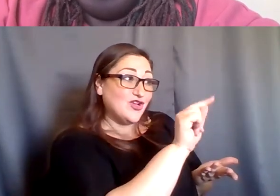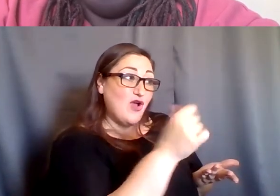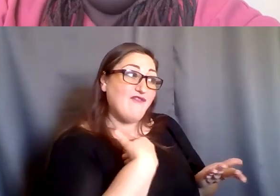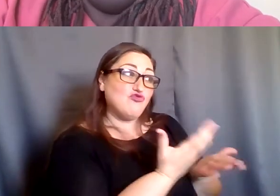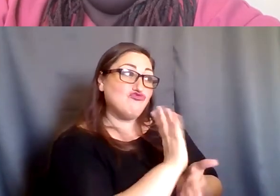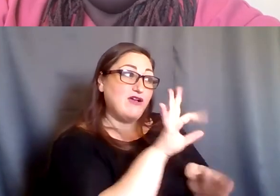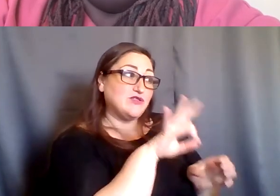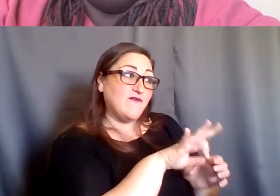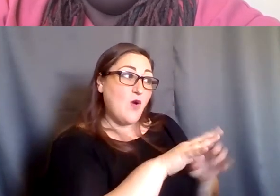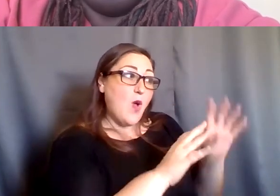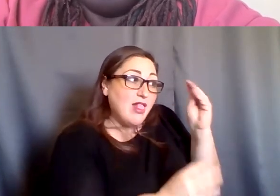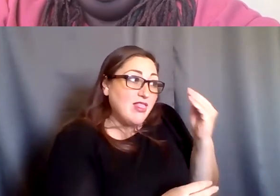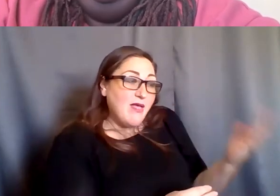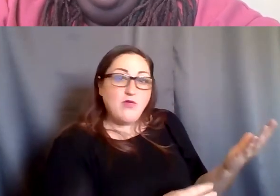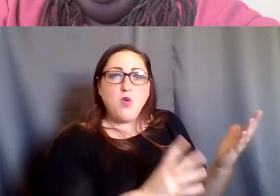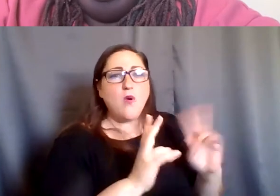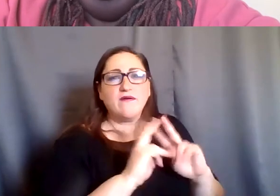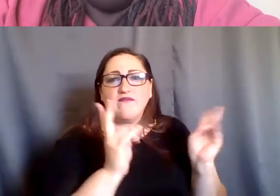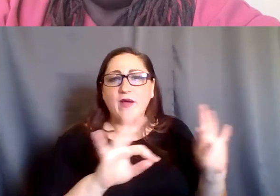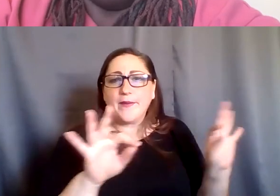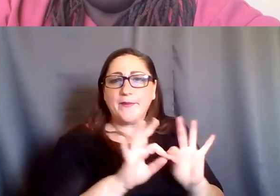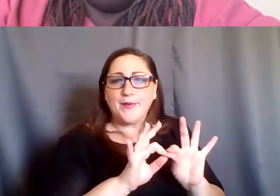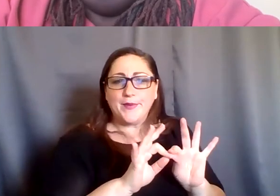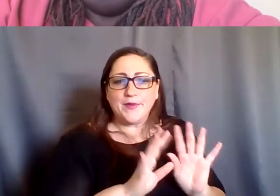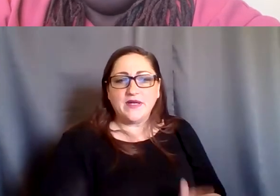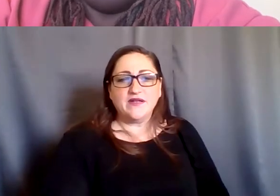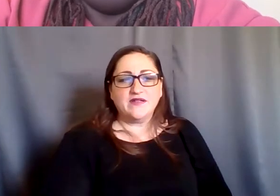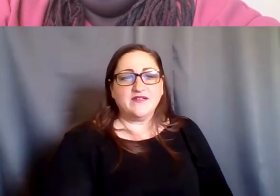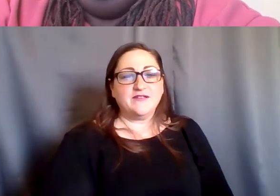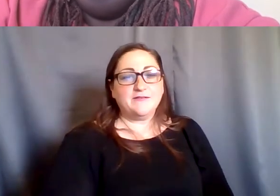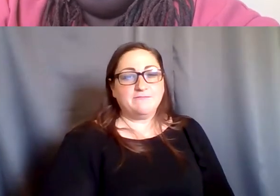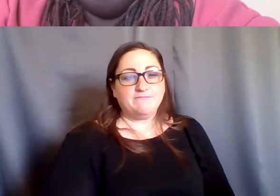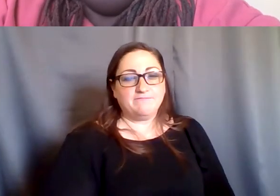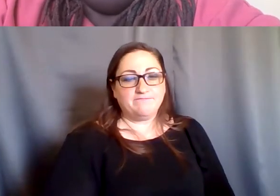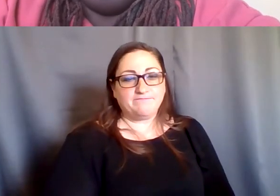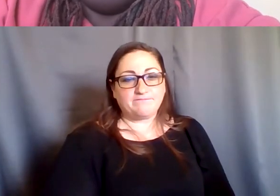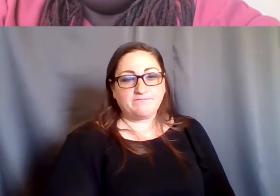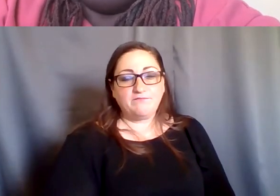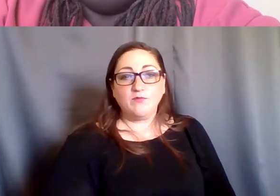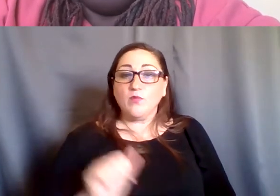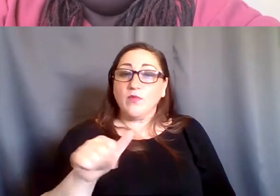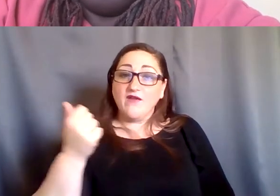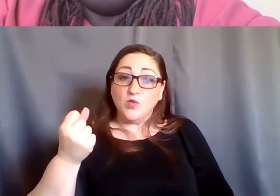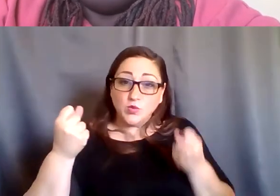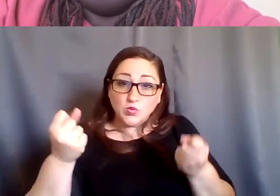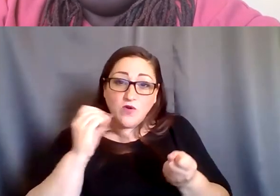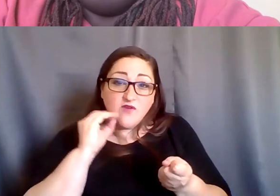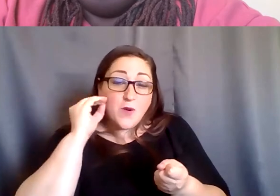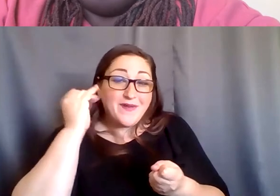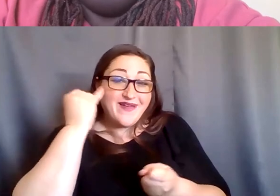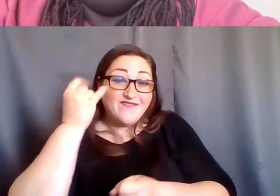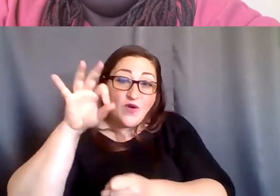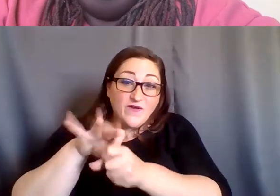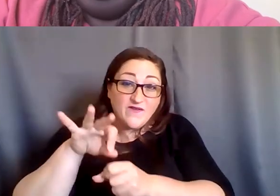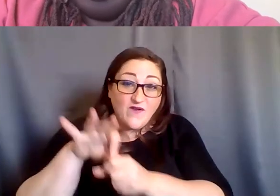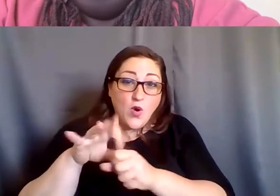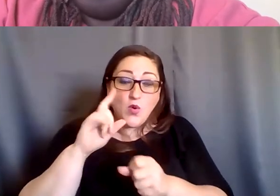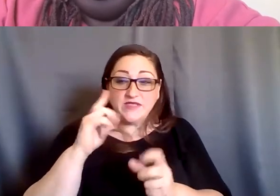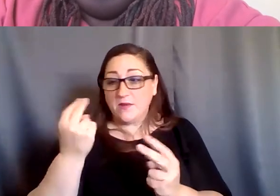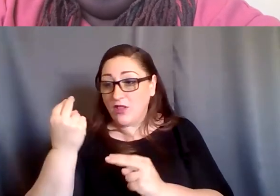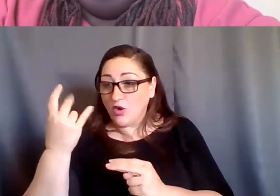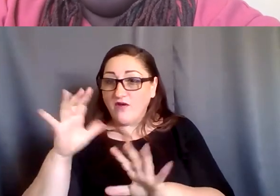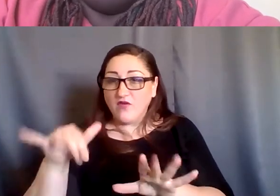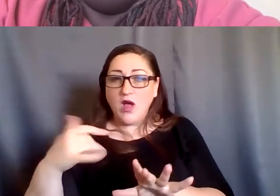We keep saying that motto, Michelle and I, because we have to drive it home, but if you were voting with somebody looking over your shoulder, how would you vote?